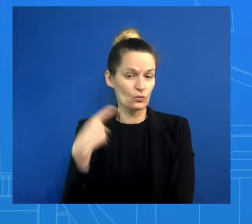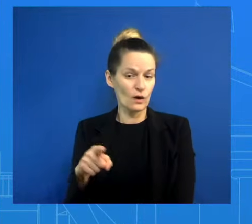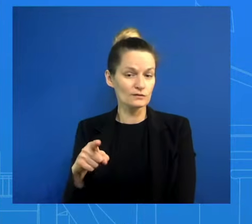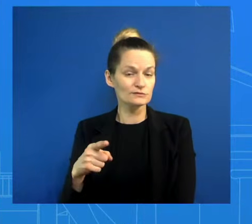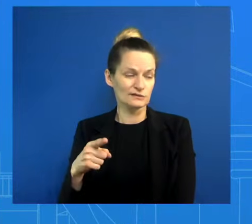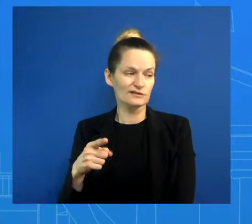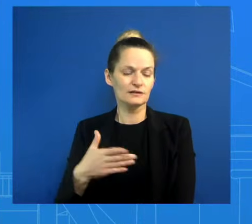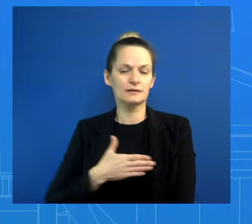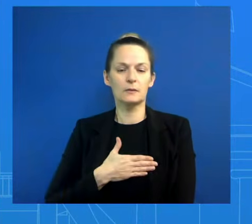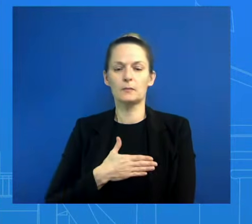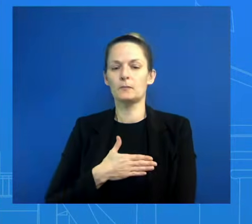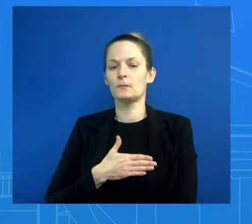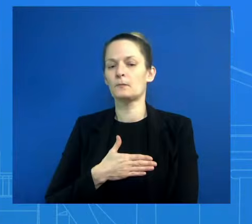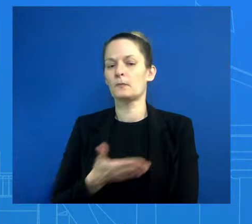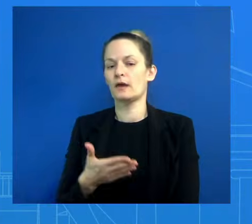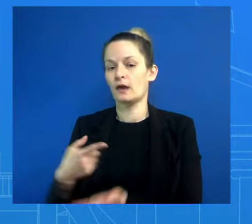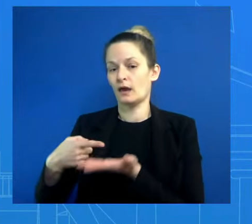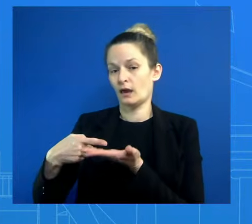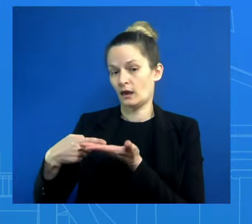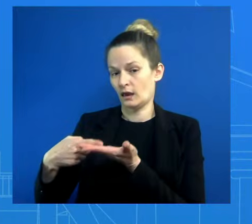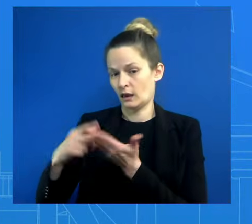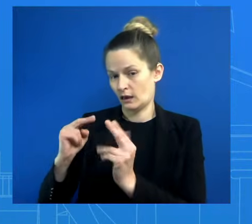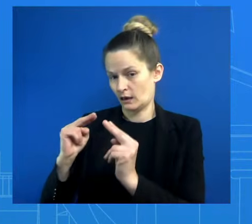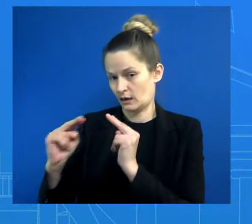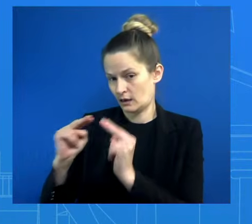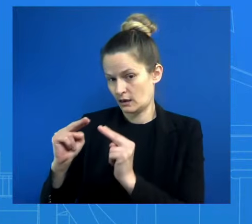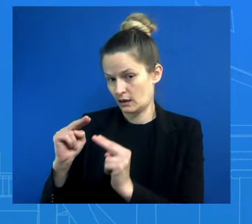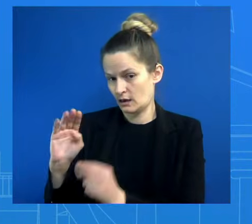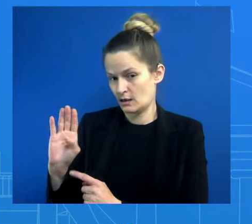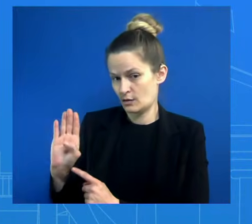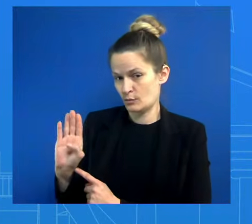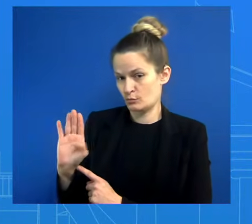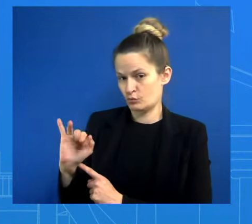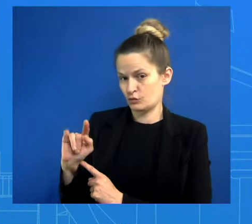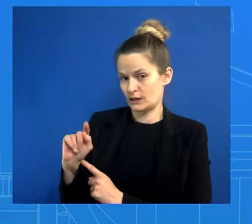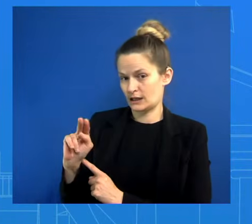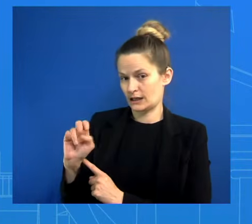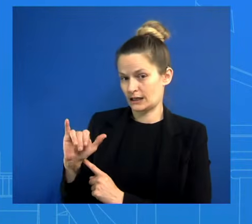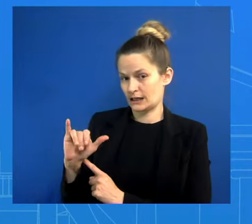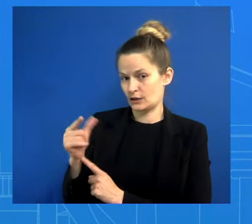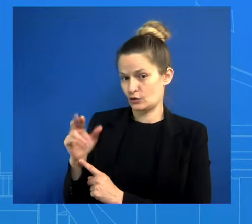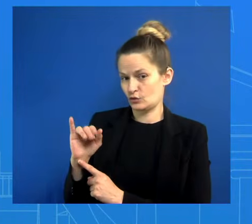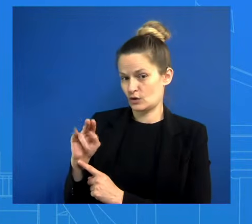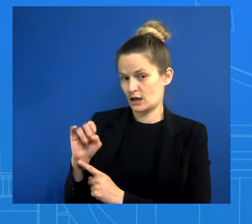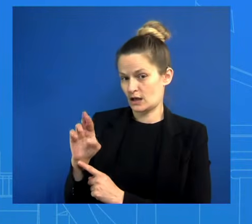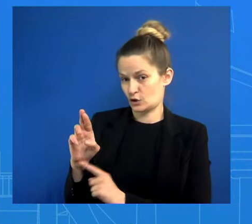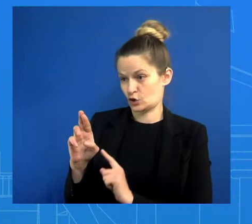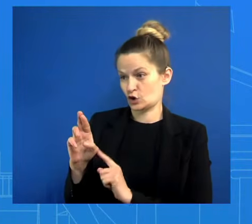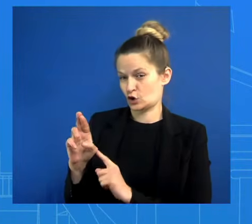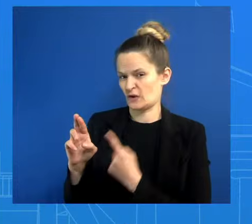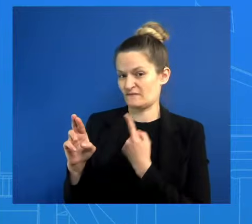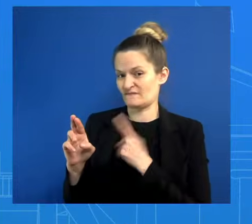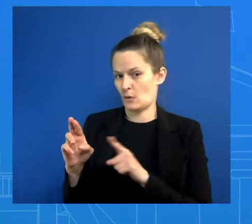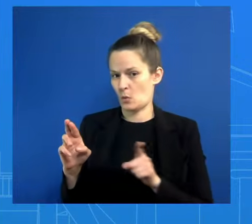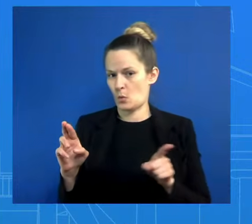grittney -- Brittney Griner for Mr. Bout. And that's what they offered. They were not -- they were not negotiating in good faith when it came to Paul.